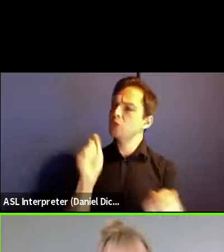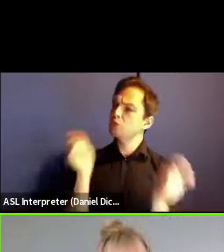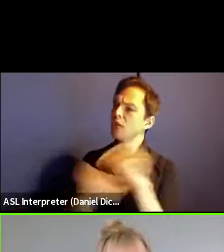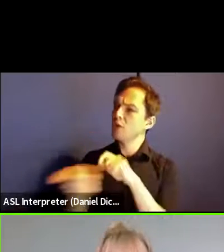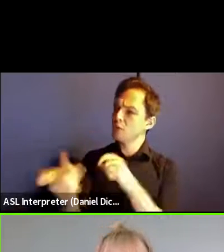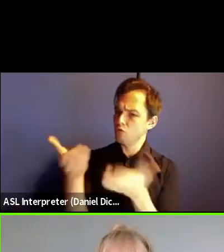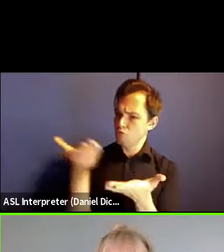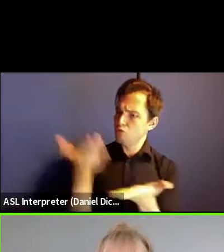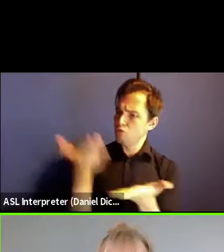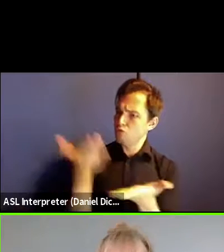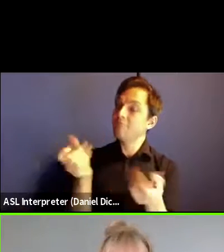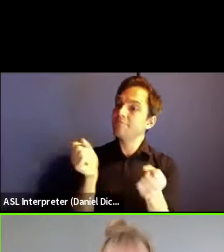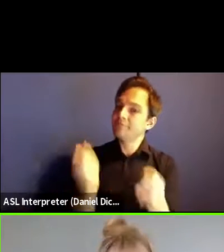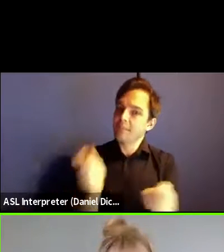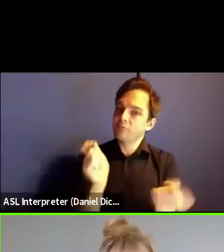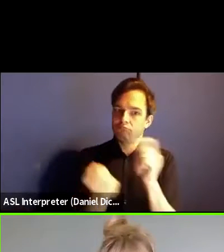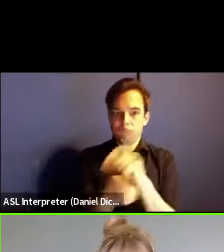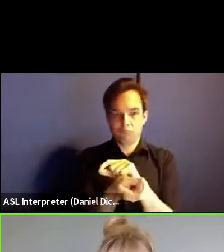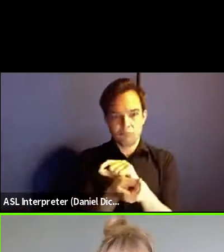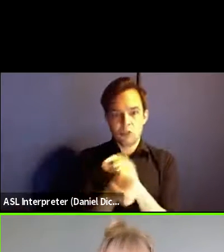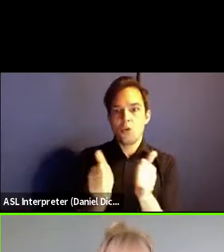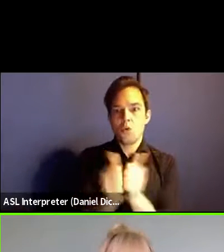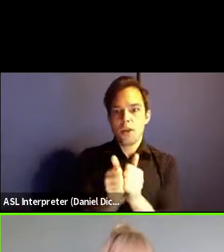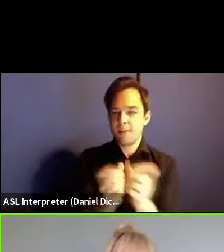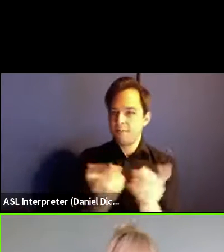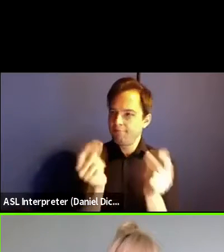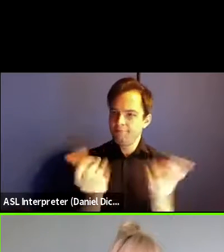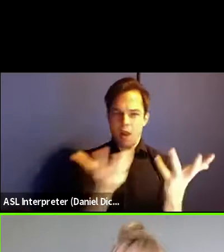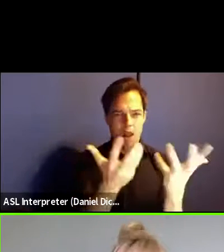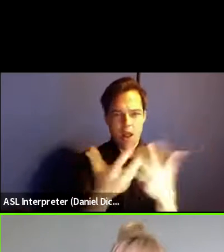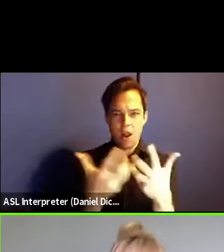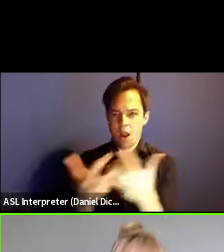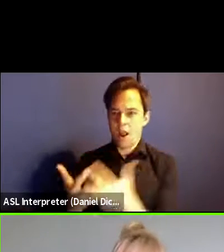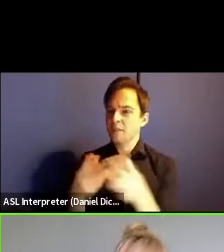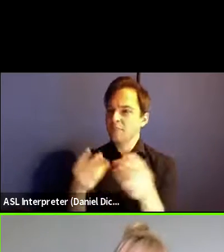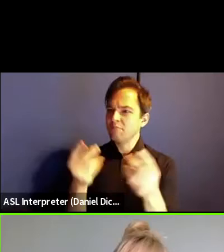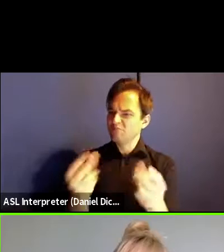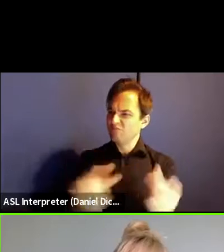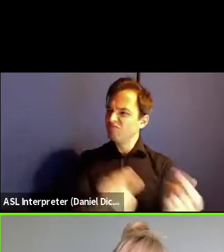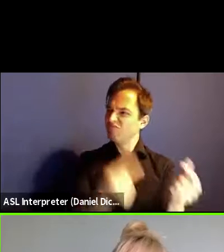and it can do it with an agility mindset. And as we're going through COVID,